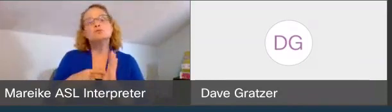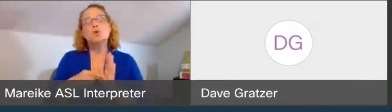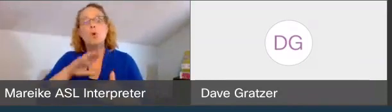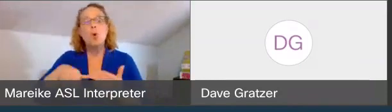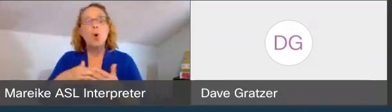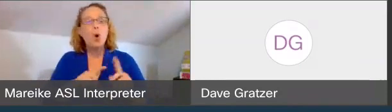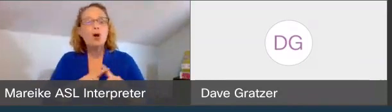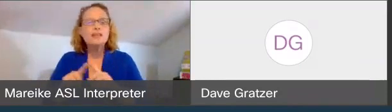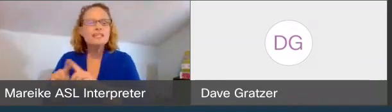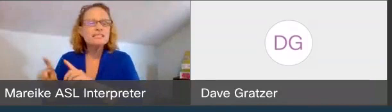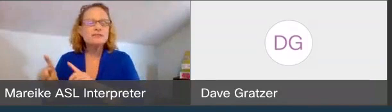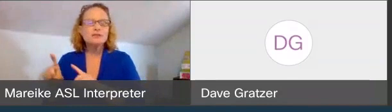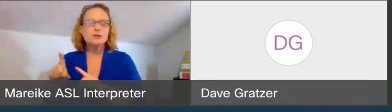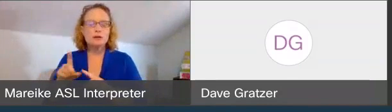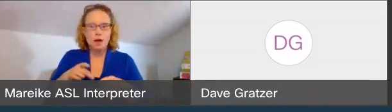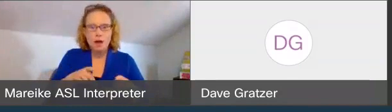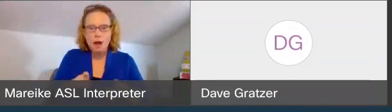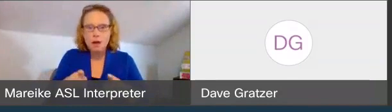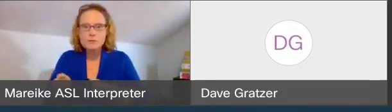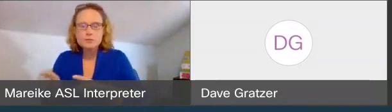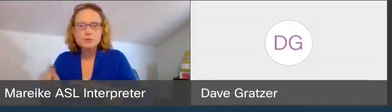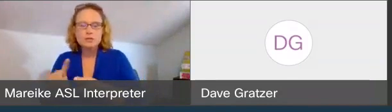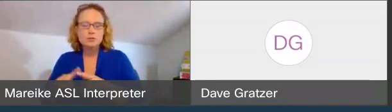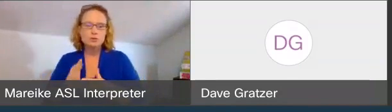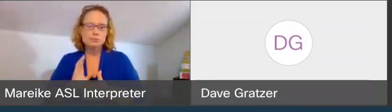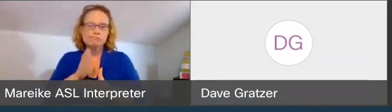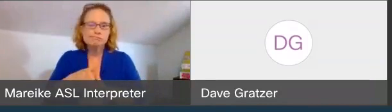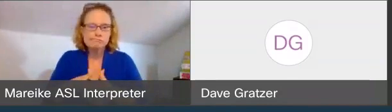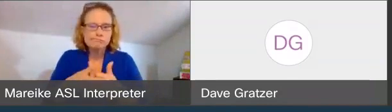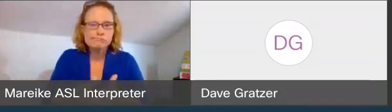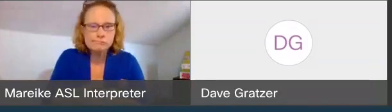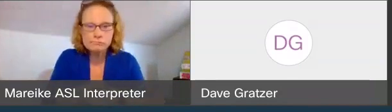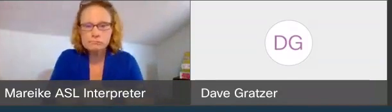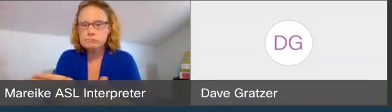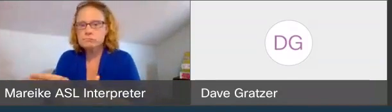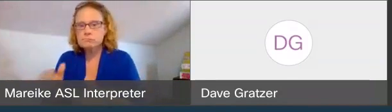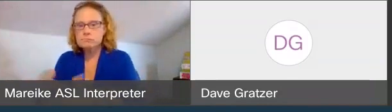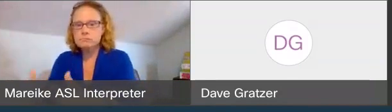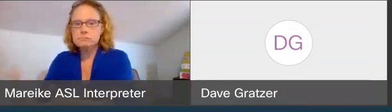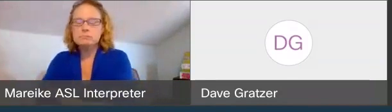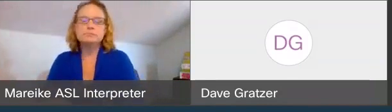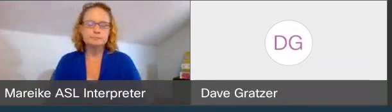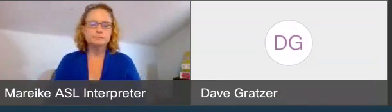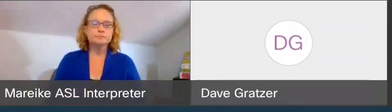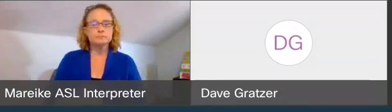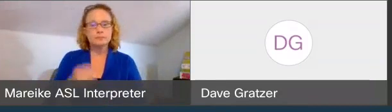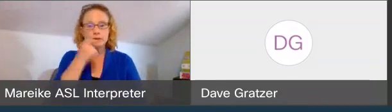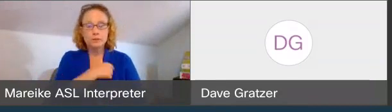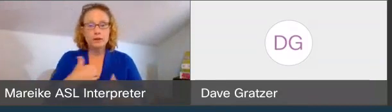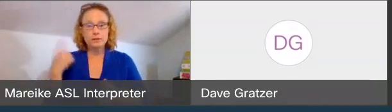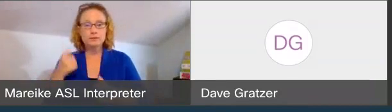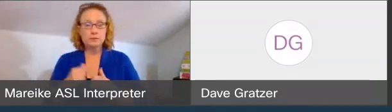sort of opportunities that we have to intervene. If we have someone with serious mental illness